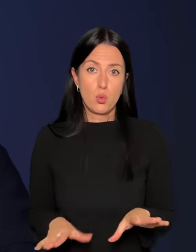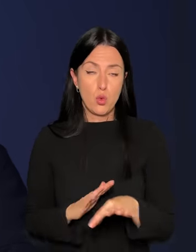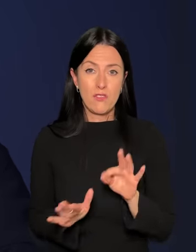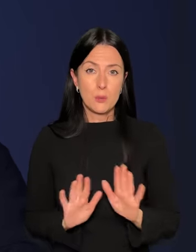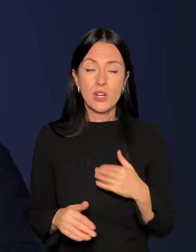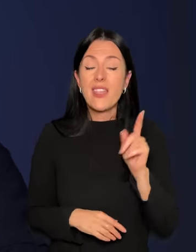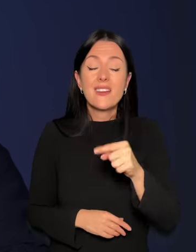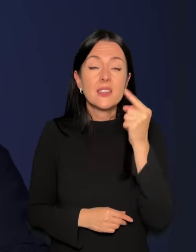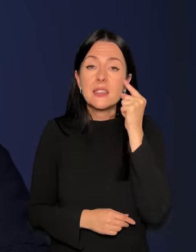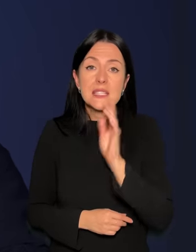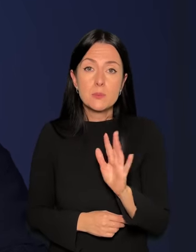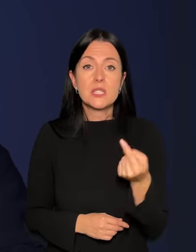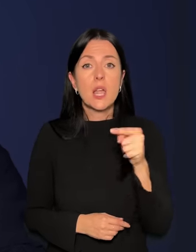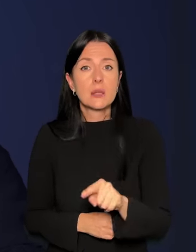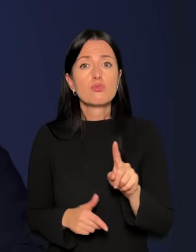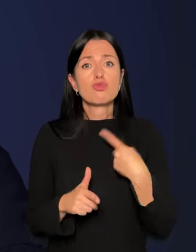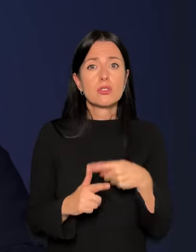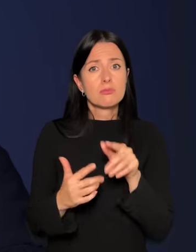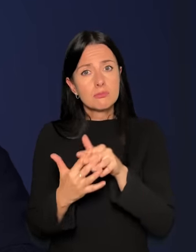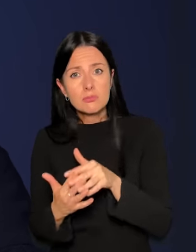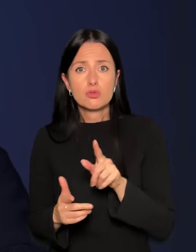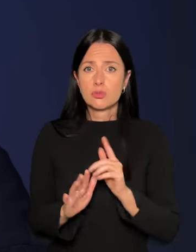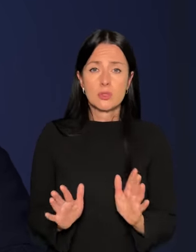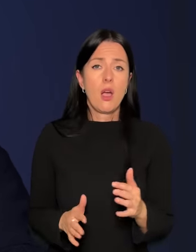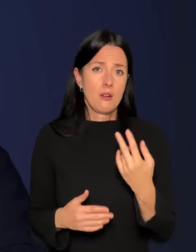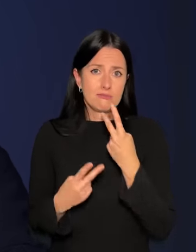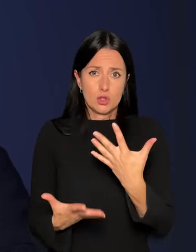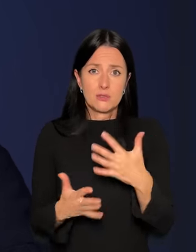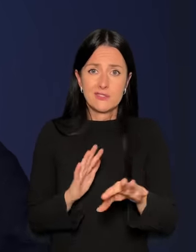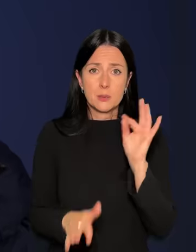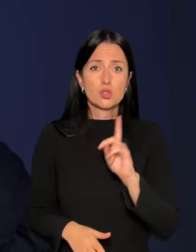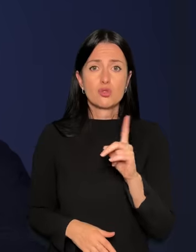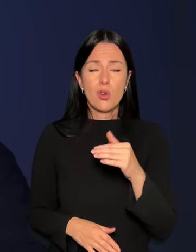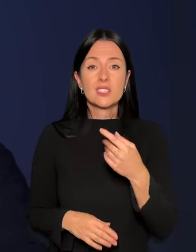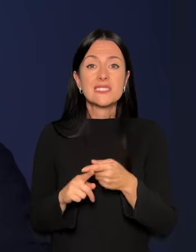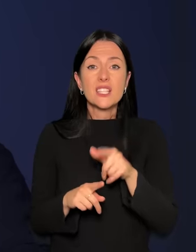Well, I didn't even think about whether to go or not. It was an obvious choice ever since the time of Yanukovych,